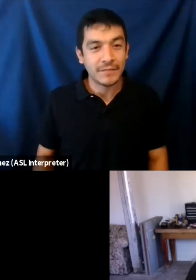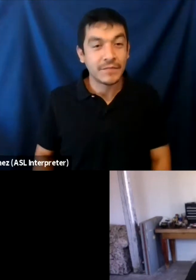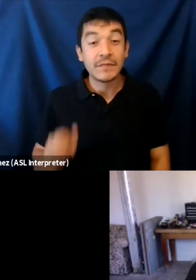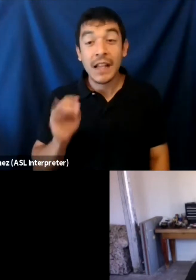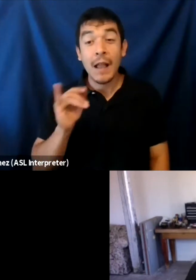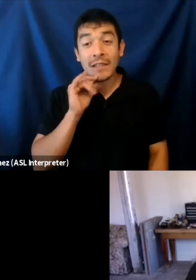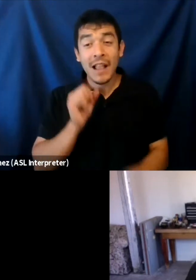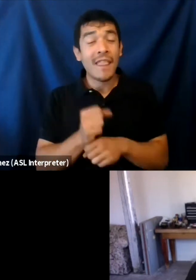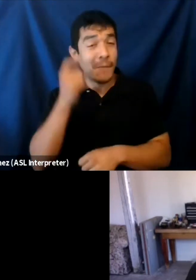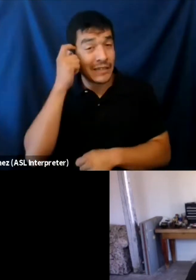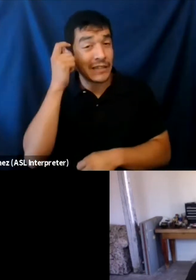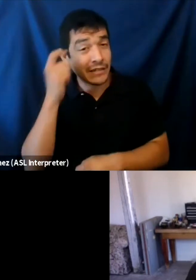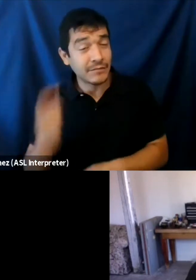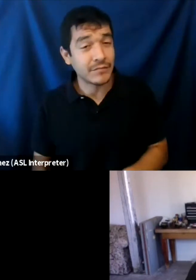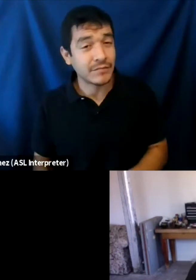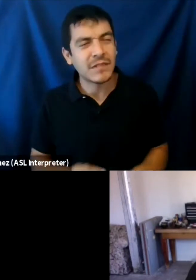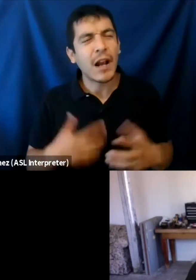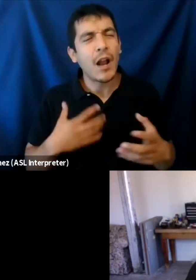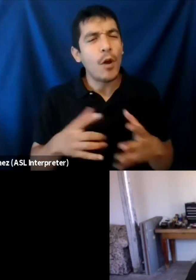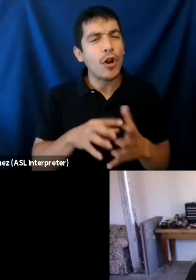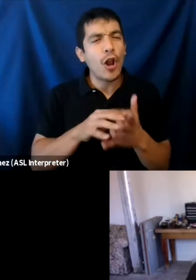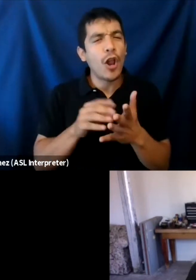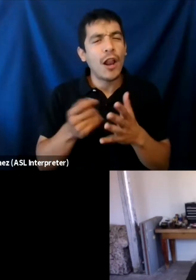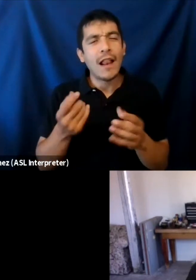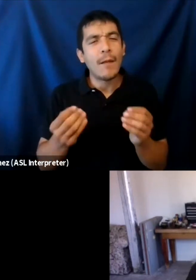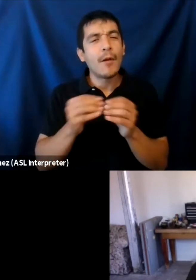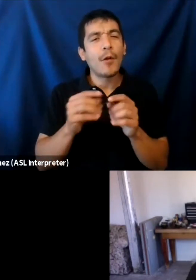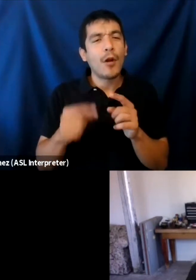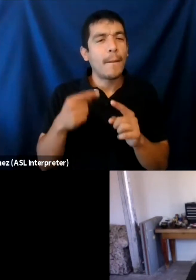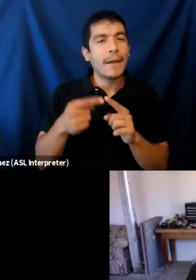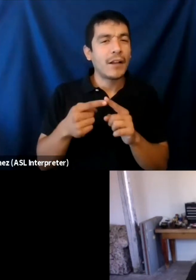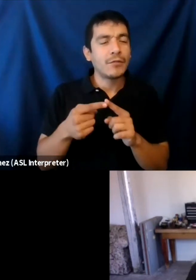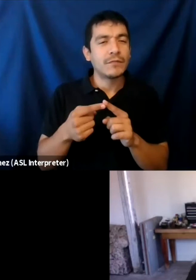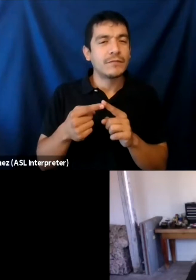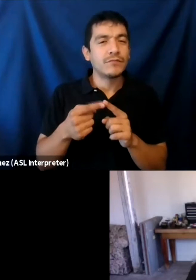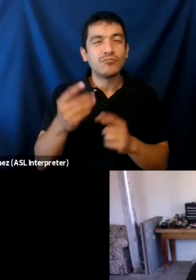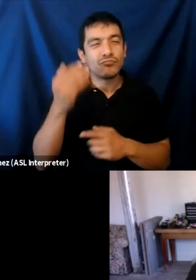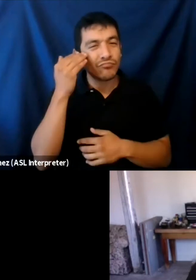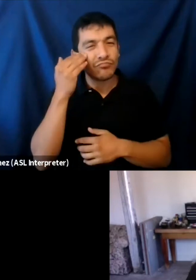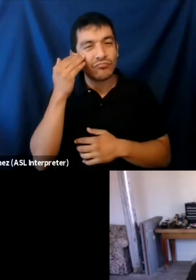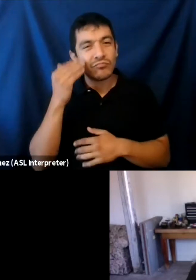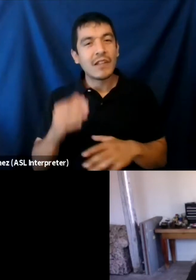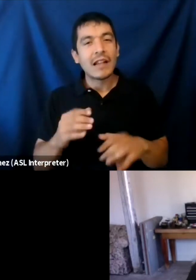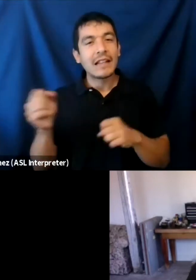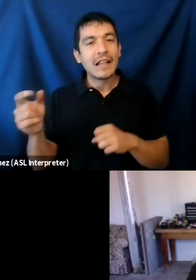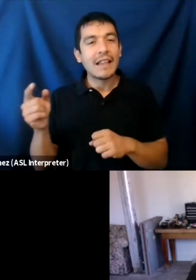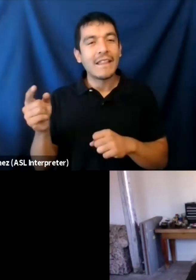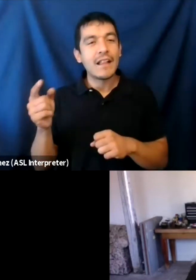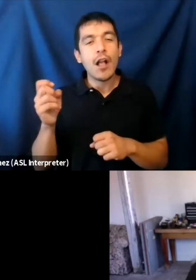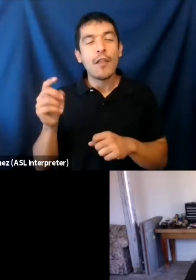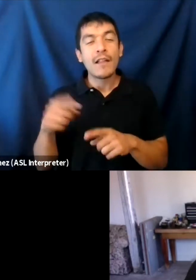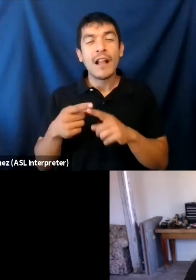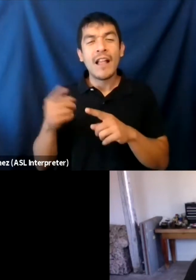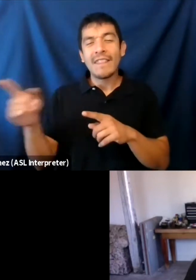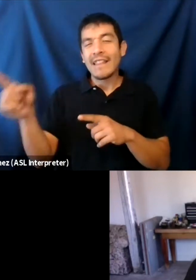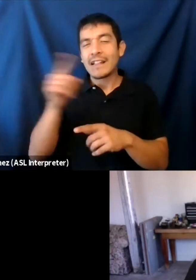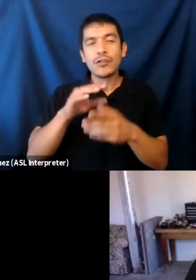I mean, but I wanna learn a little bit more about taking these threads in and then pulling them together into a work like this.